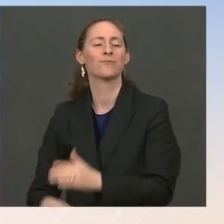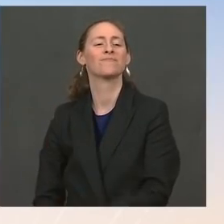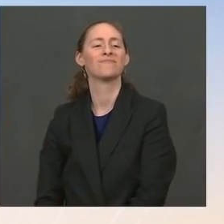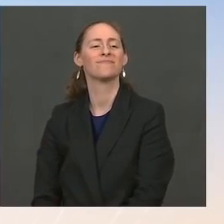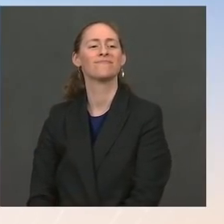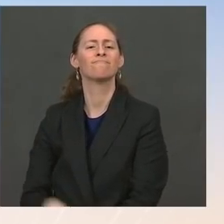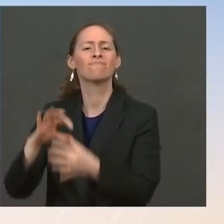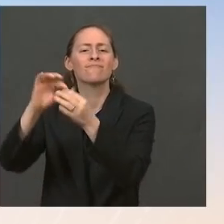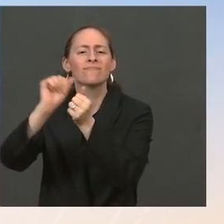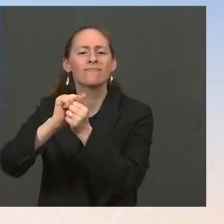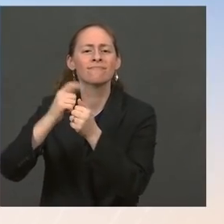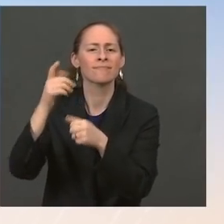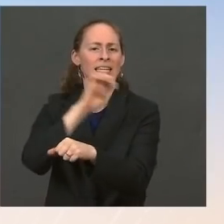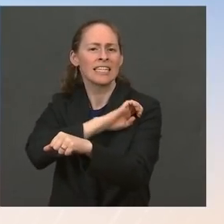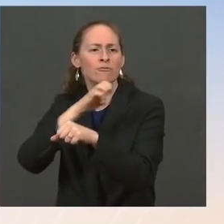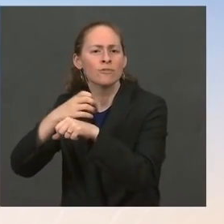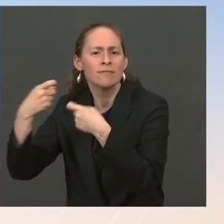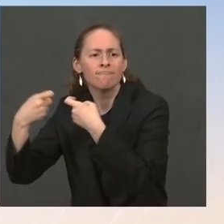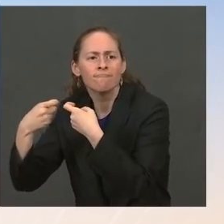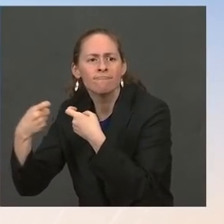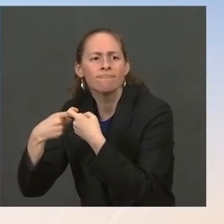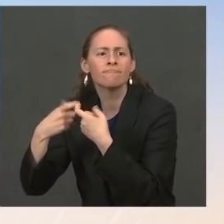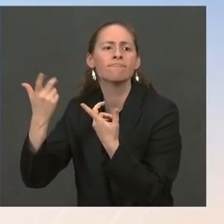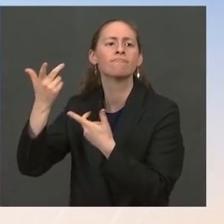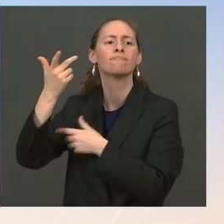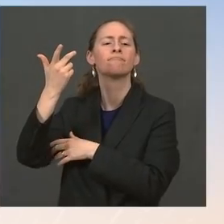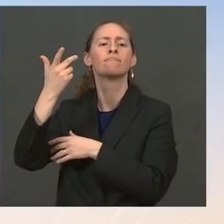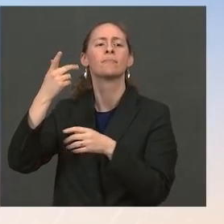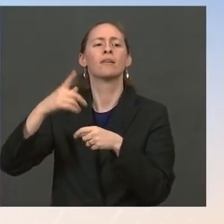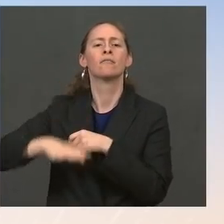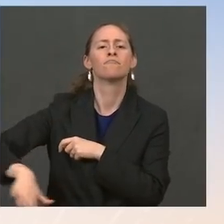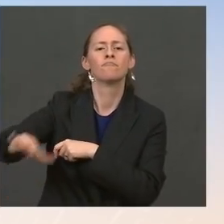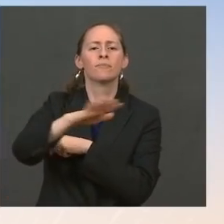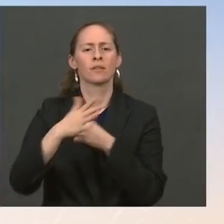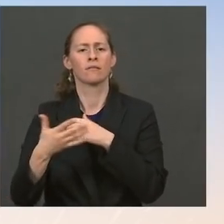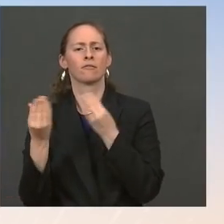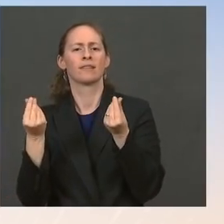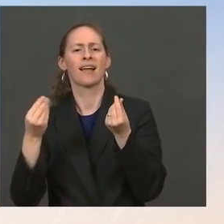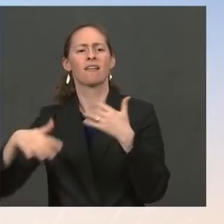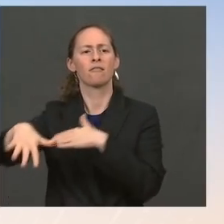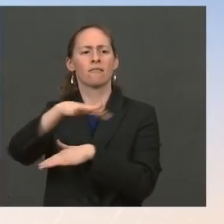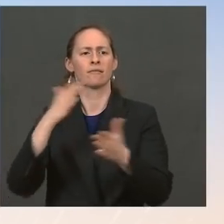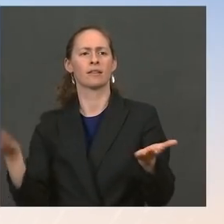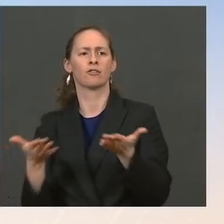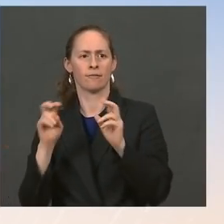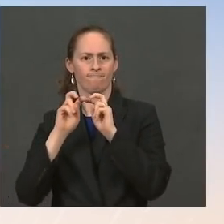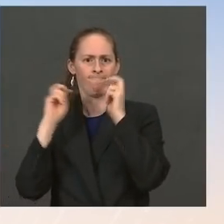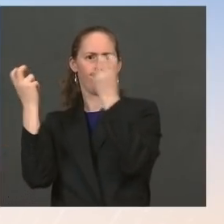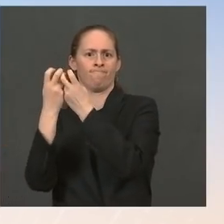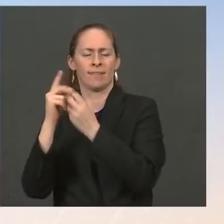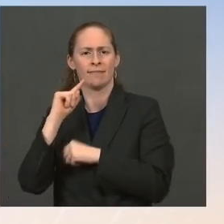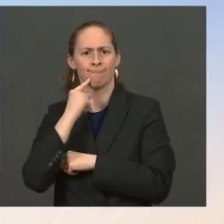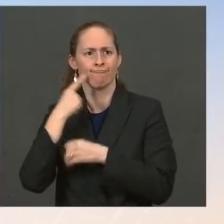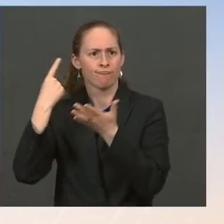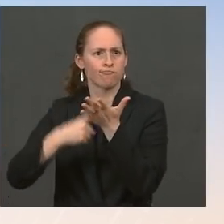Agriculture, EPA, and OPM -- held their first meeting. Also attending was Brian Deese, who is co-chairing the Task Force,